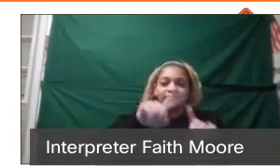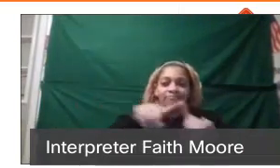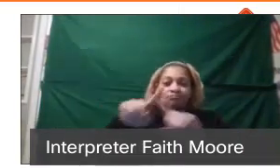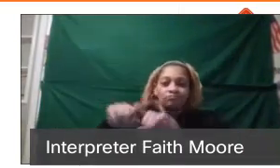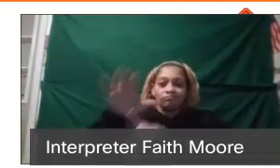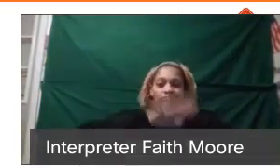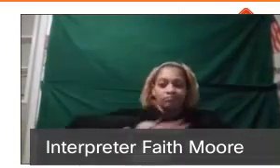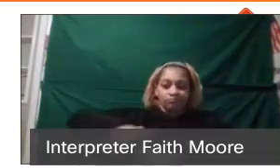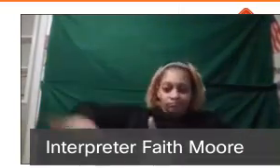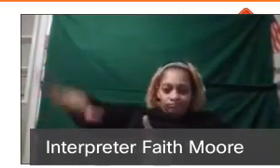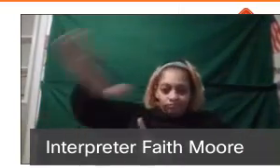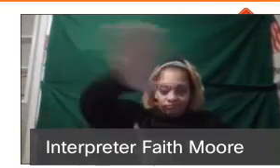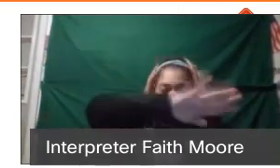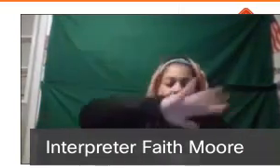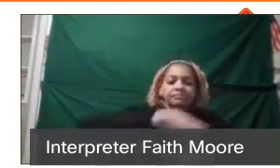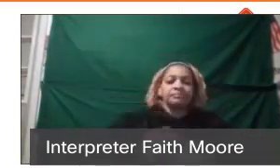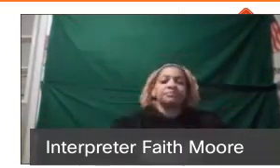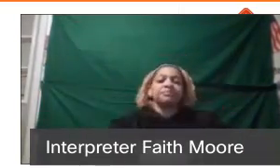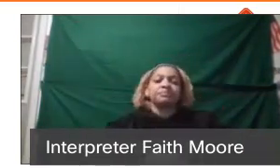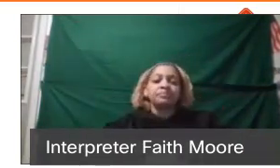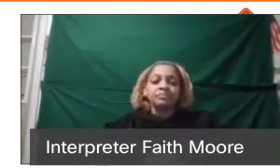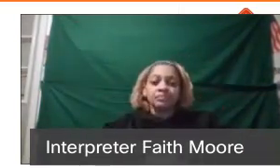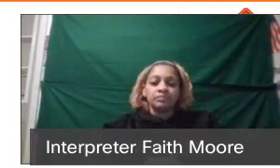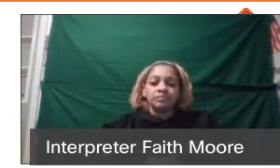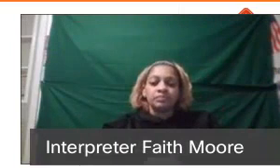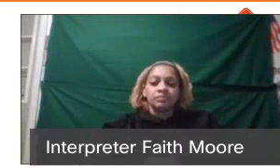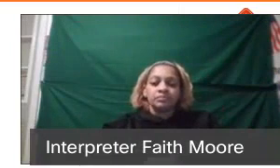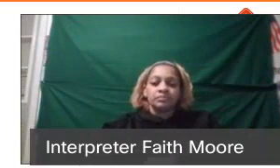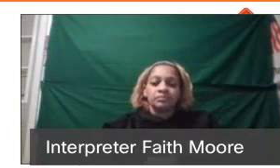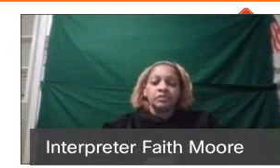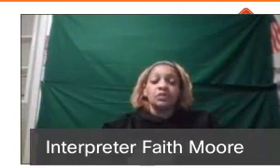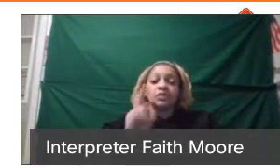Now, to enjoy walking down in station, you'll, you'll see this familiar.